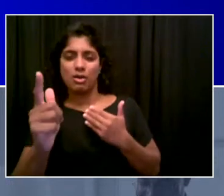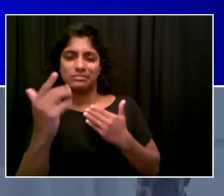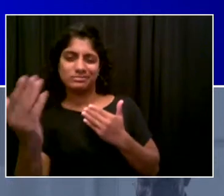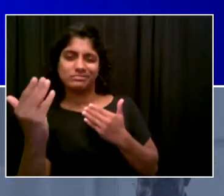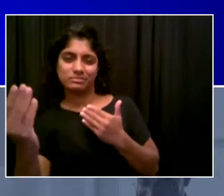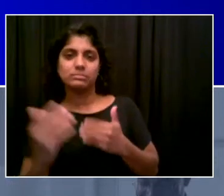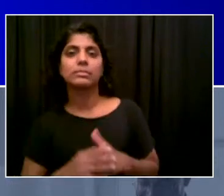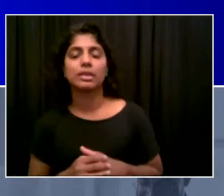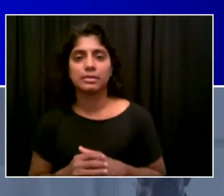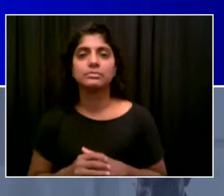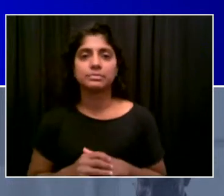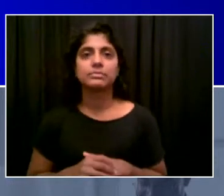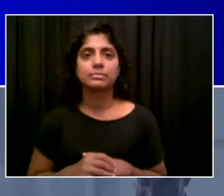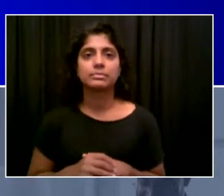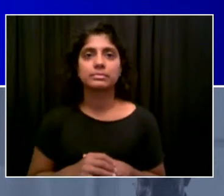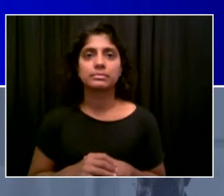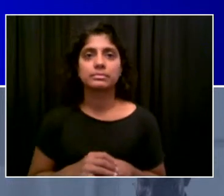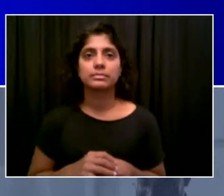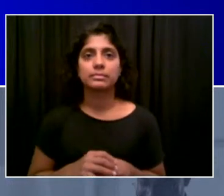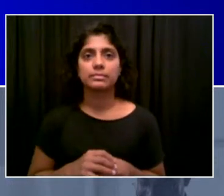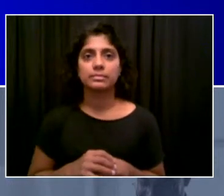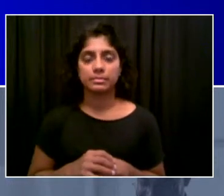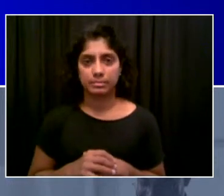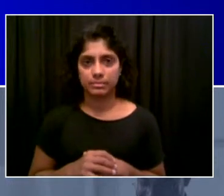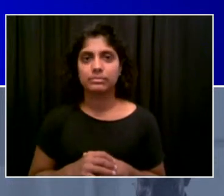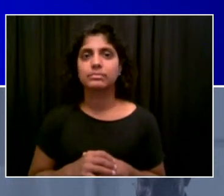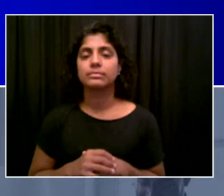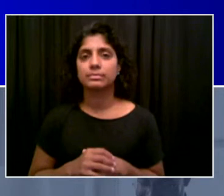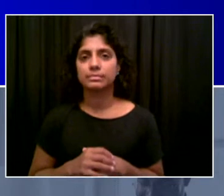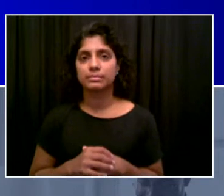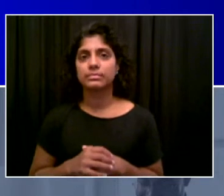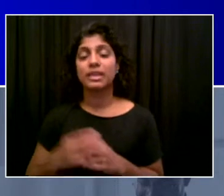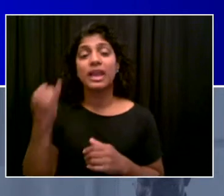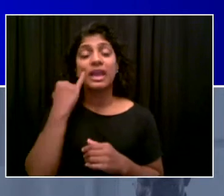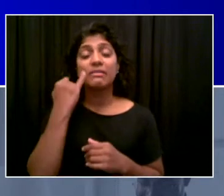OUT THERE AND SOMEONE WHO